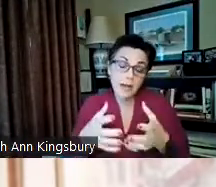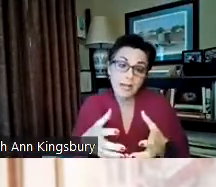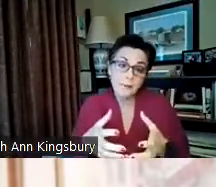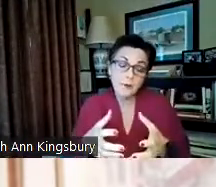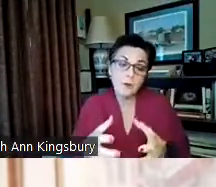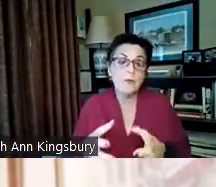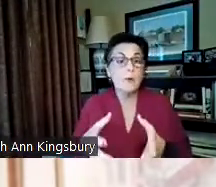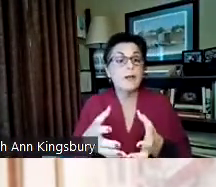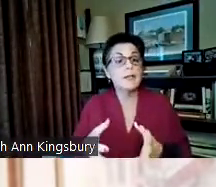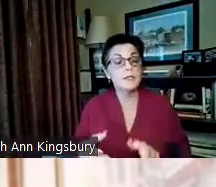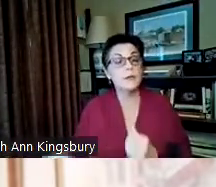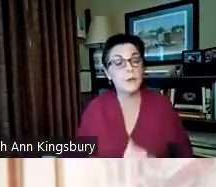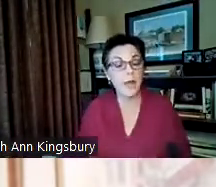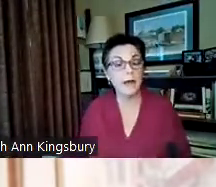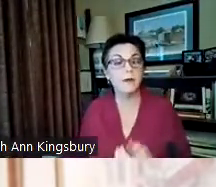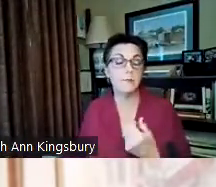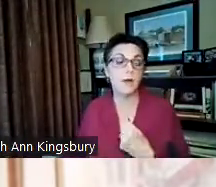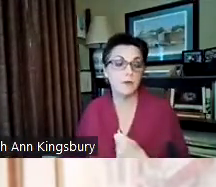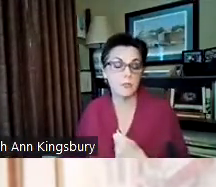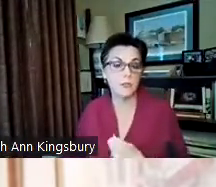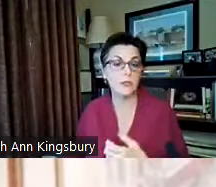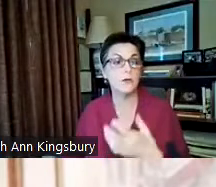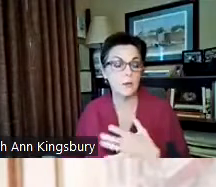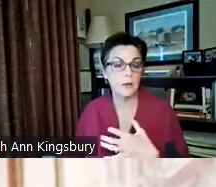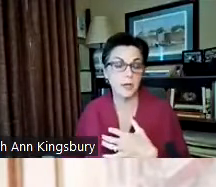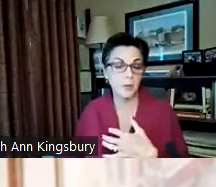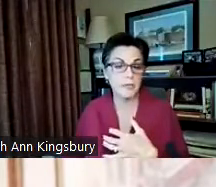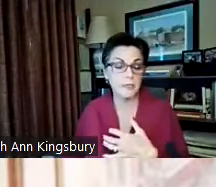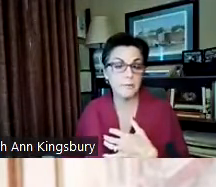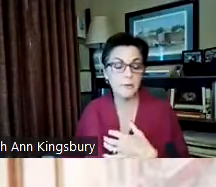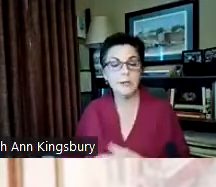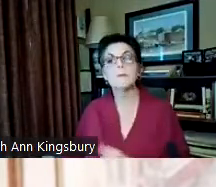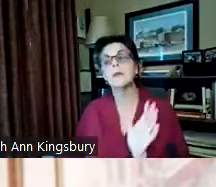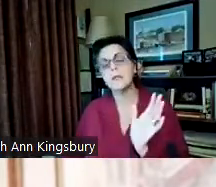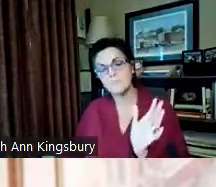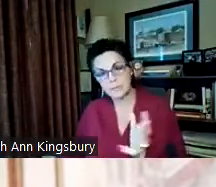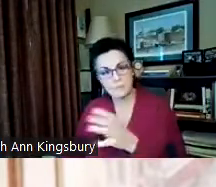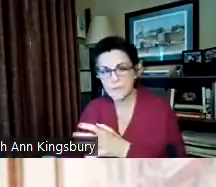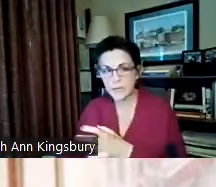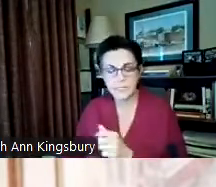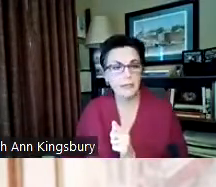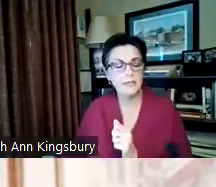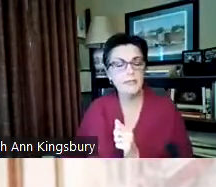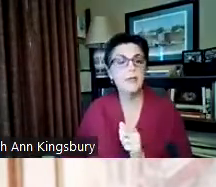not capable, then we want to make sure you have a power of attorney or a health care proxy. Can not spend a lot of time on